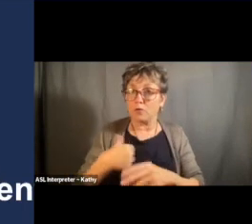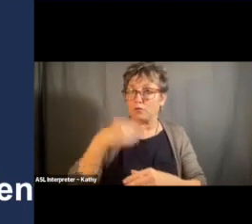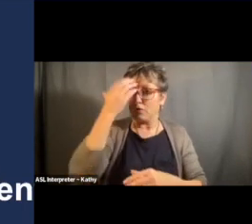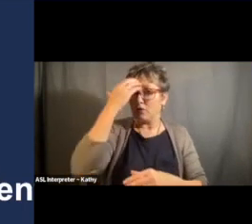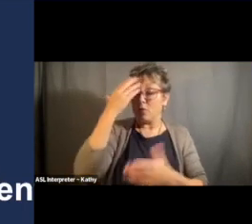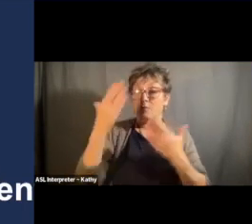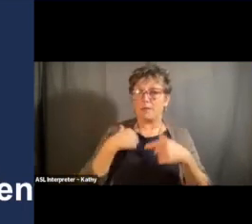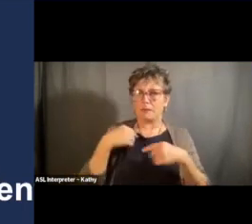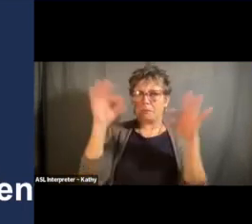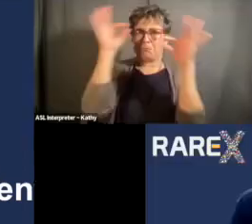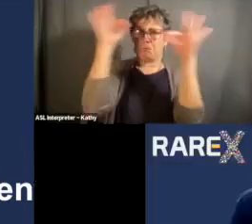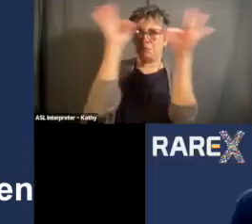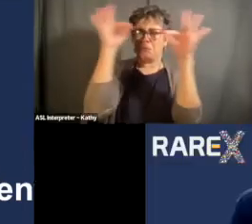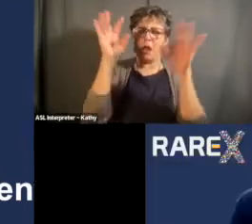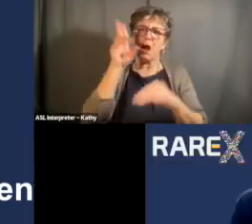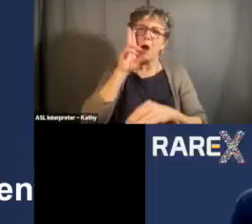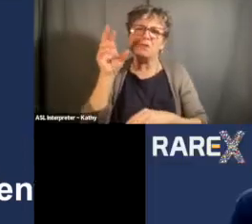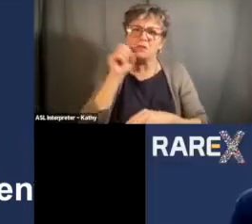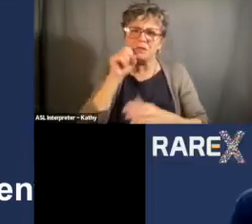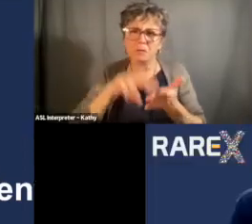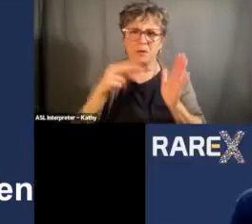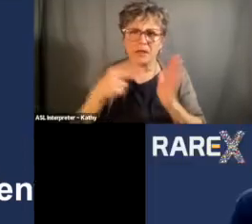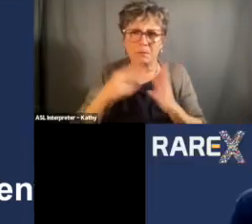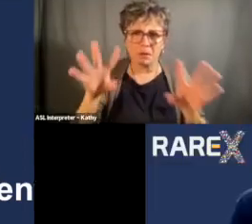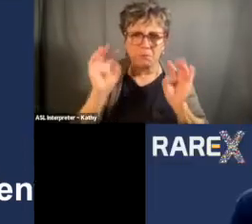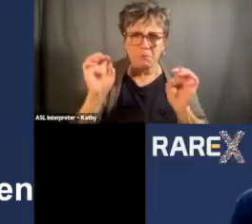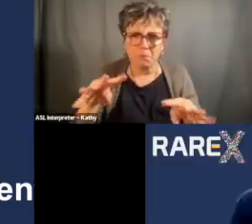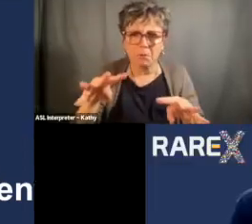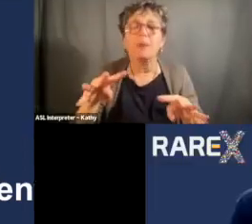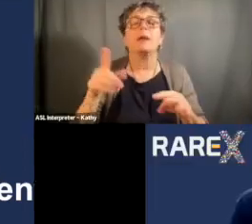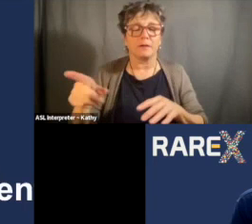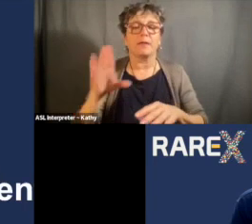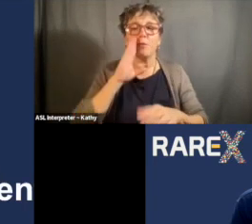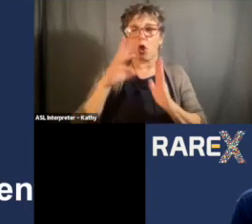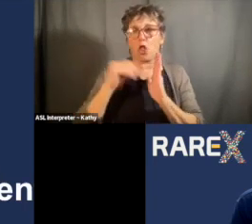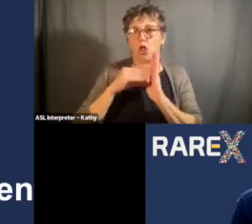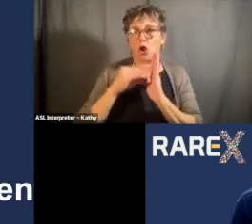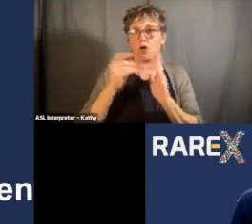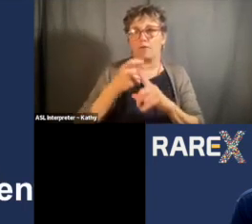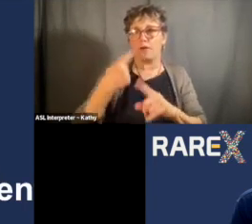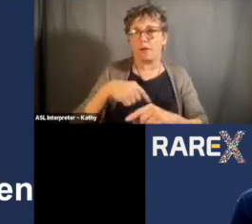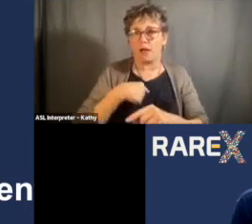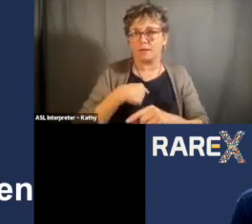be highly publicized by us. You can go in - and we encourage you to go in - and update your symptoms